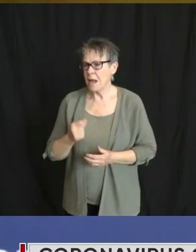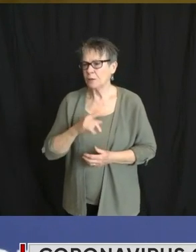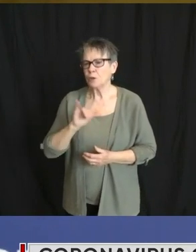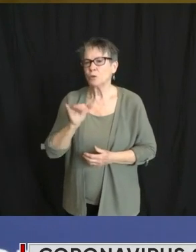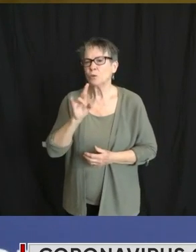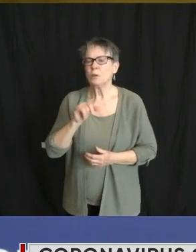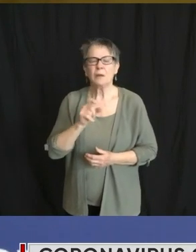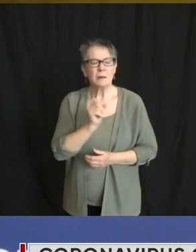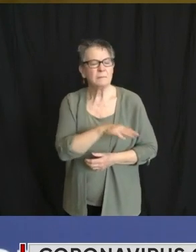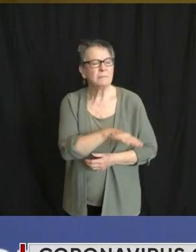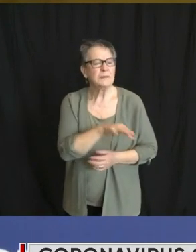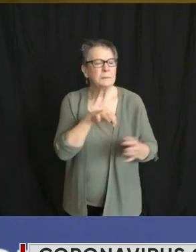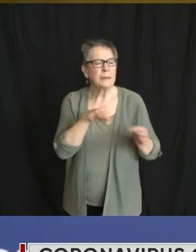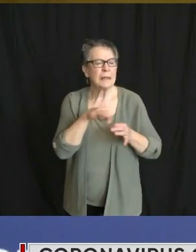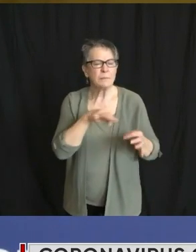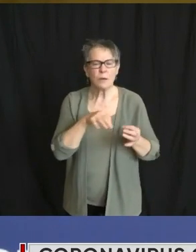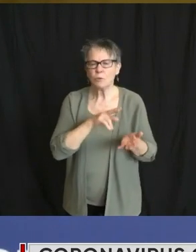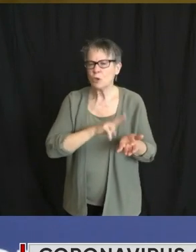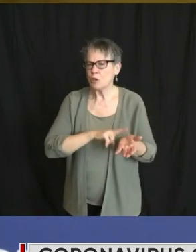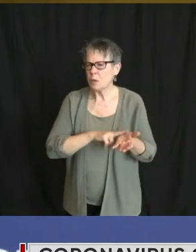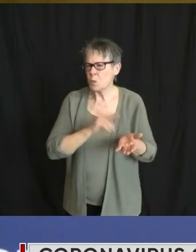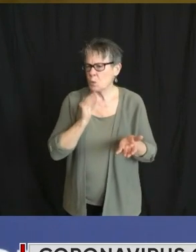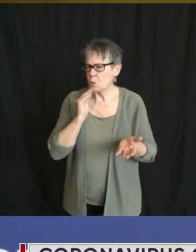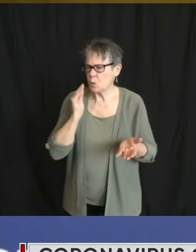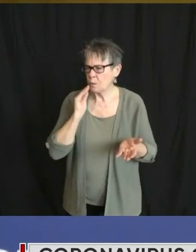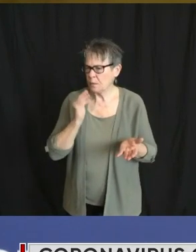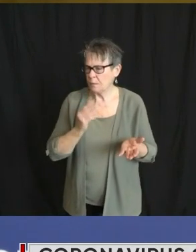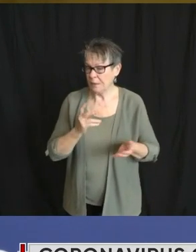SURE. THE SOUTH JERSEY NURSING HOMES